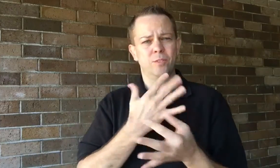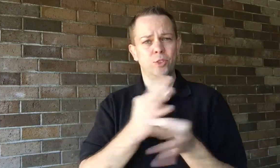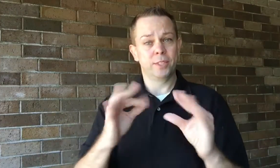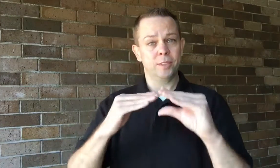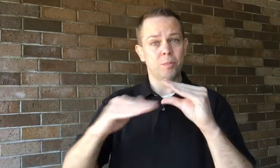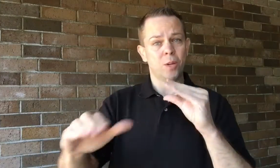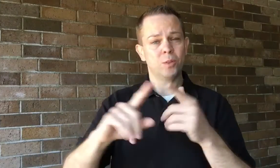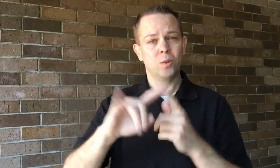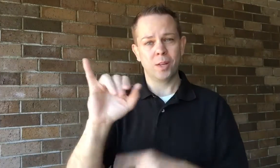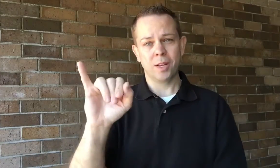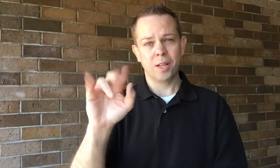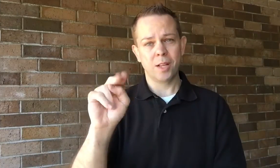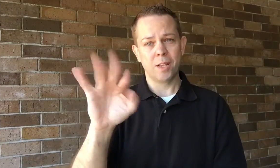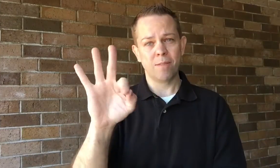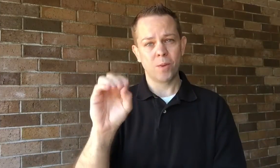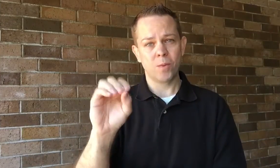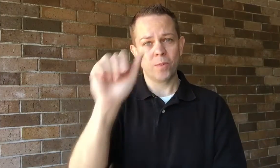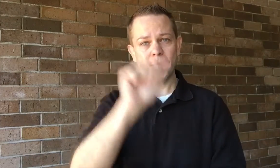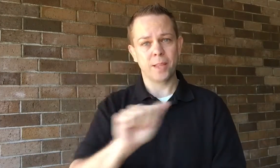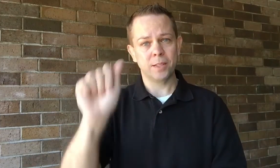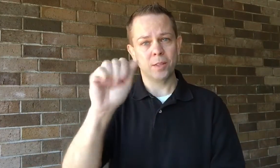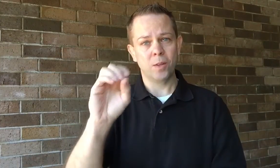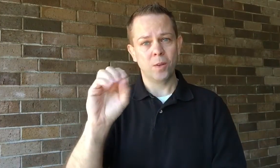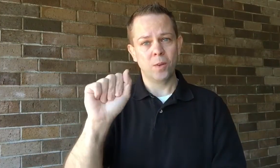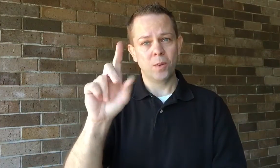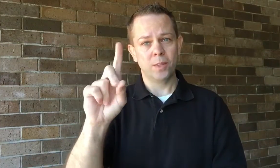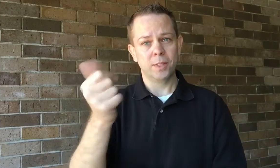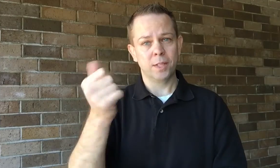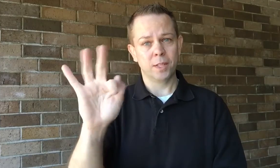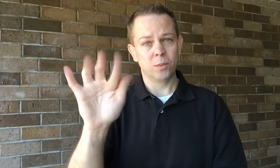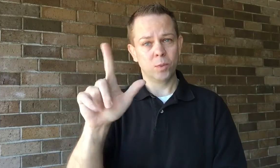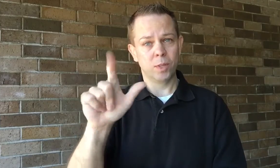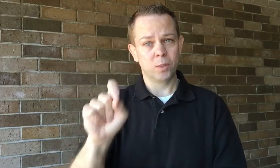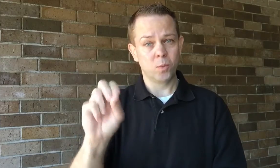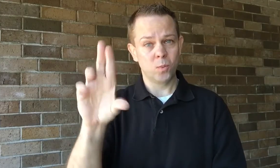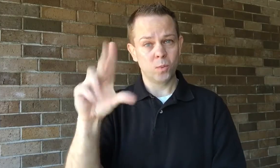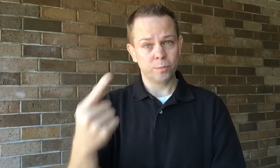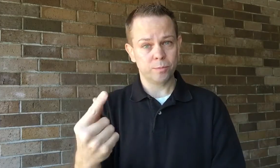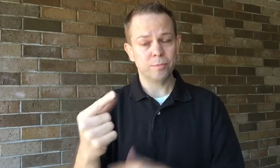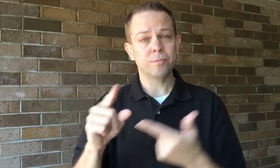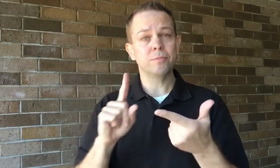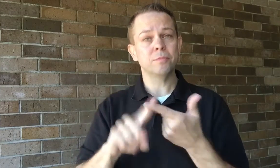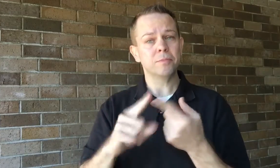feel free to send an email to info@oad1921.org.